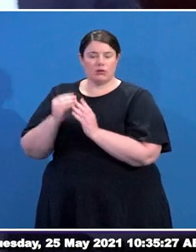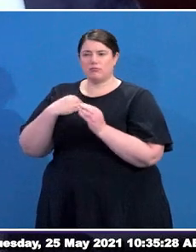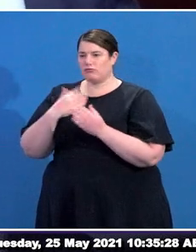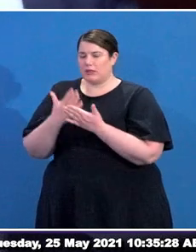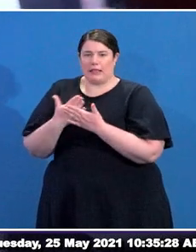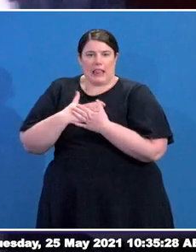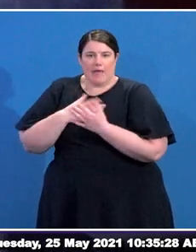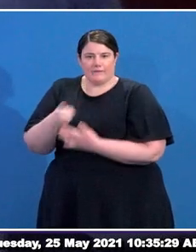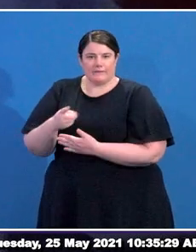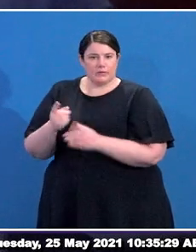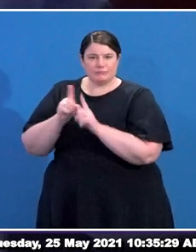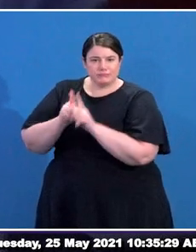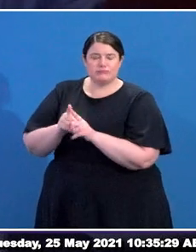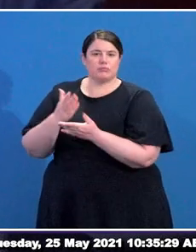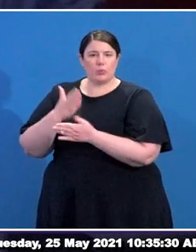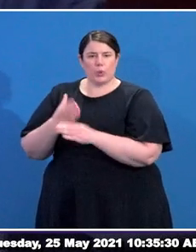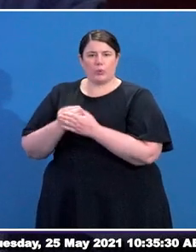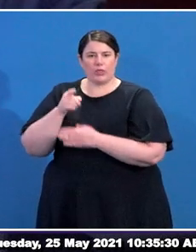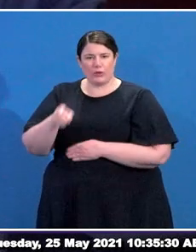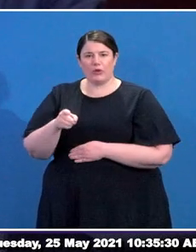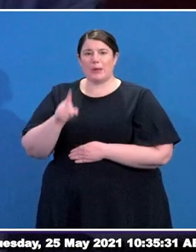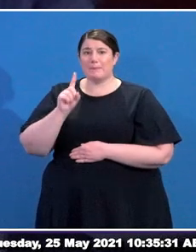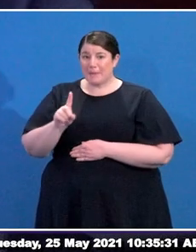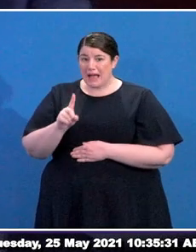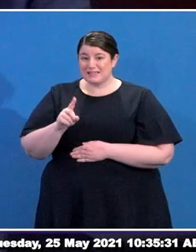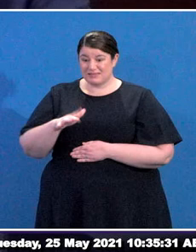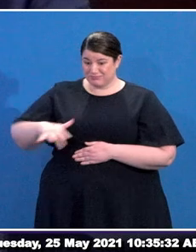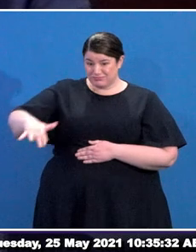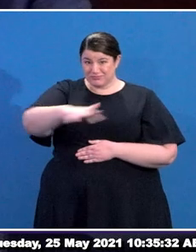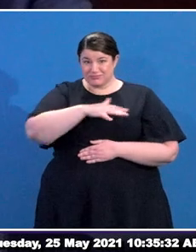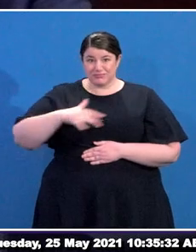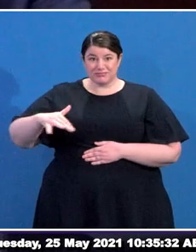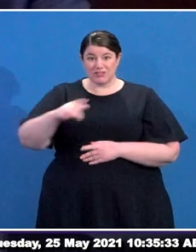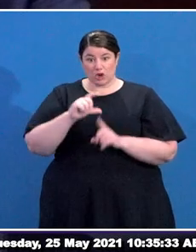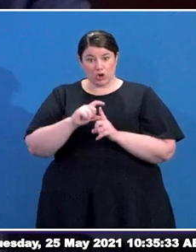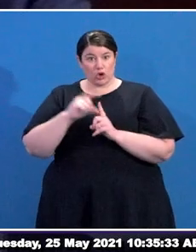The culture that I believe starts from the top